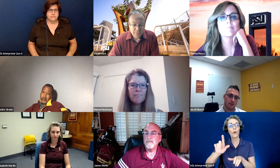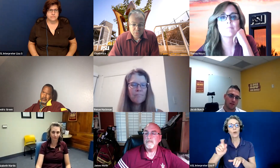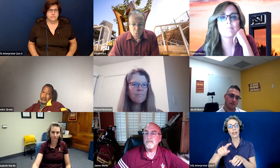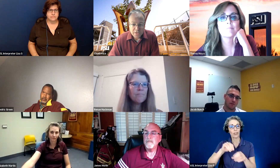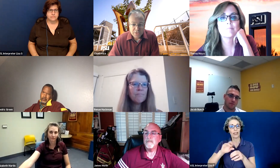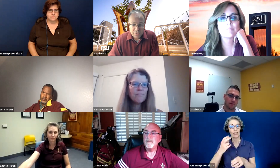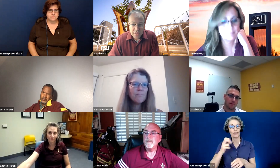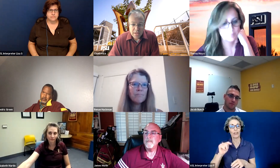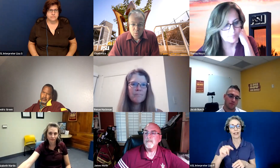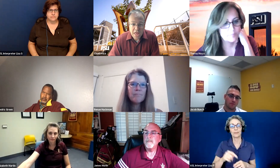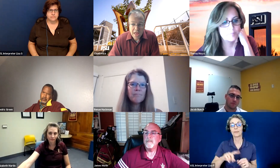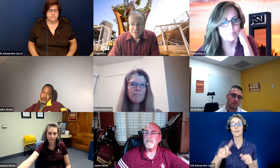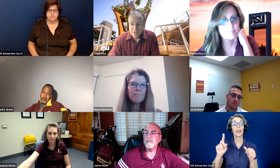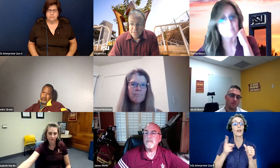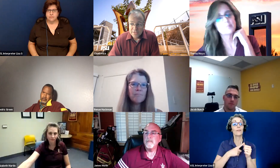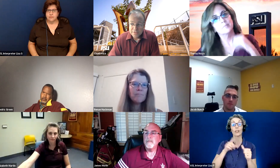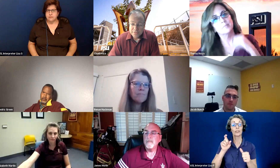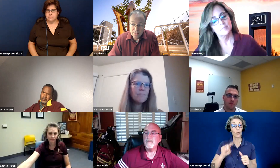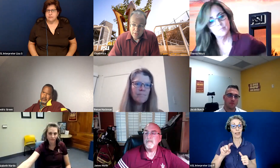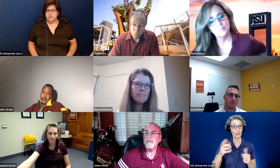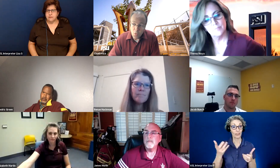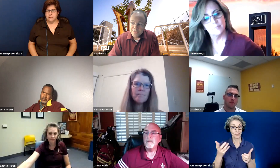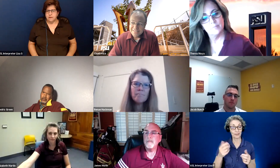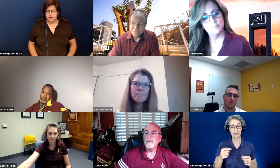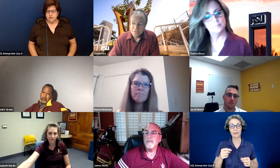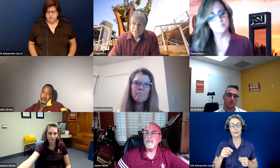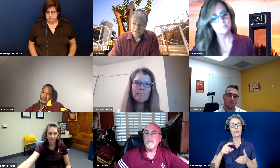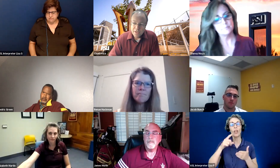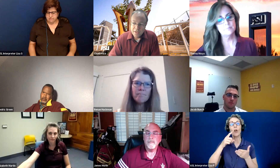The first question that we have is what is the difference